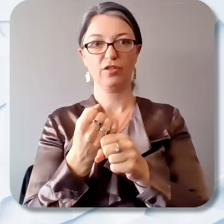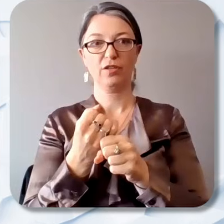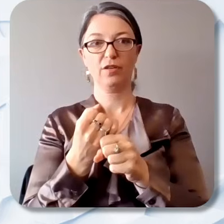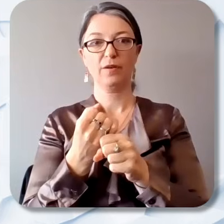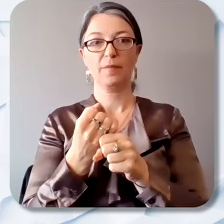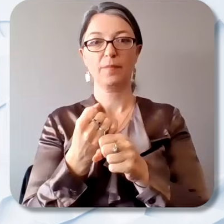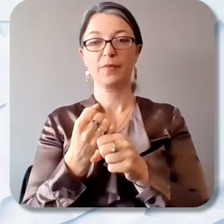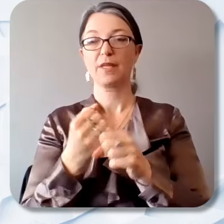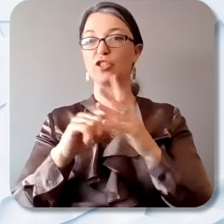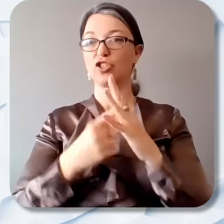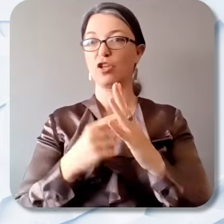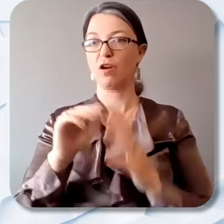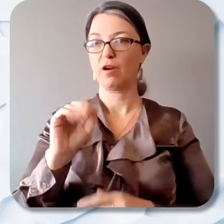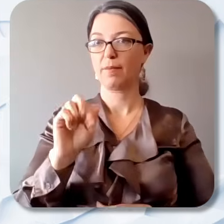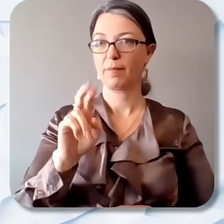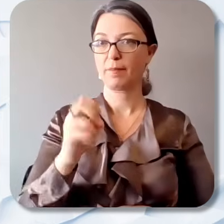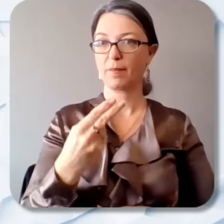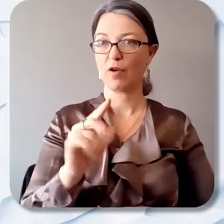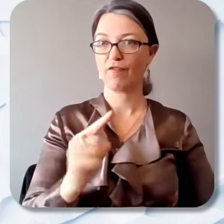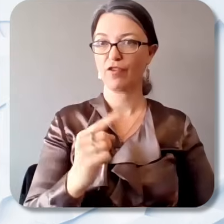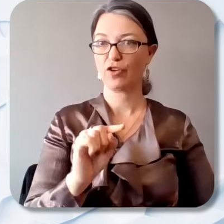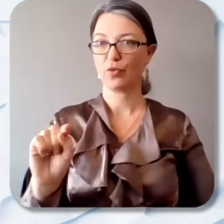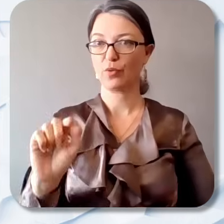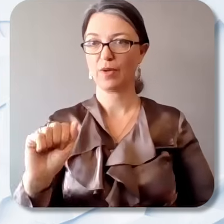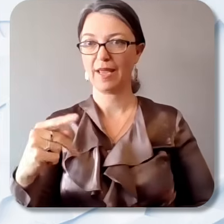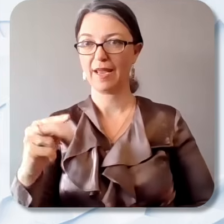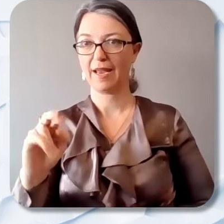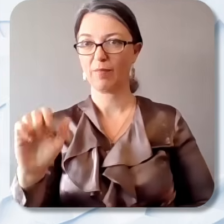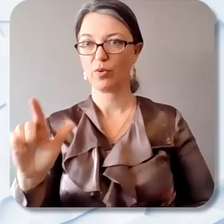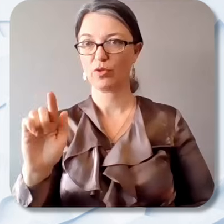be from March 1st to April, 28th, so during that 2 month period.